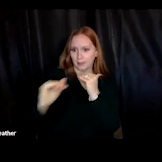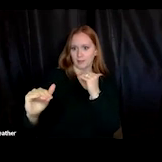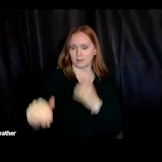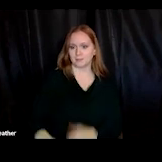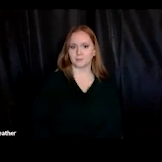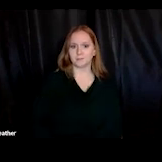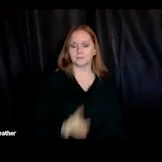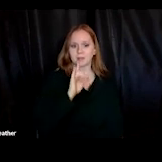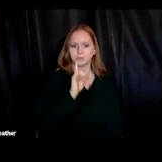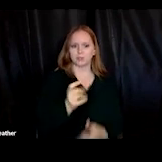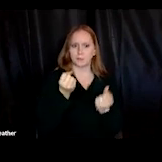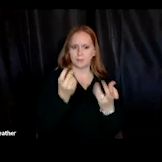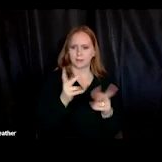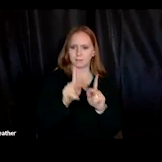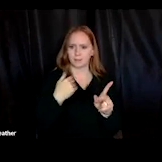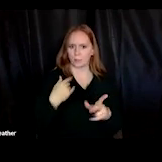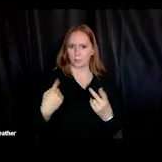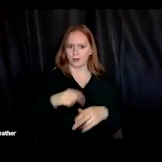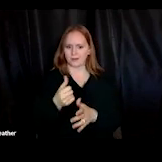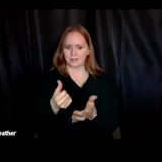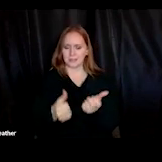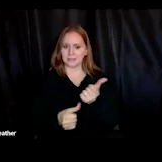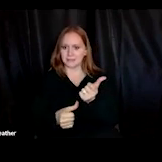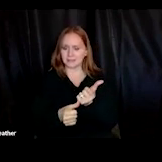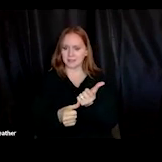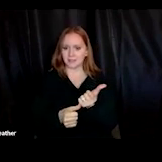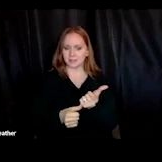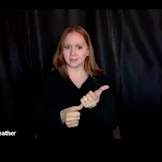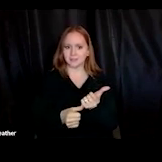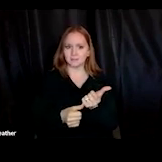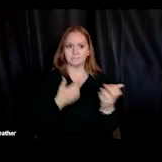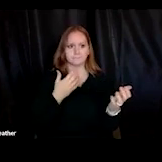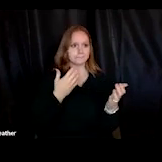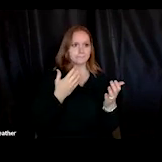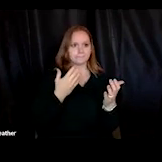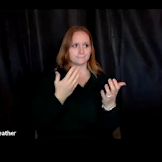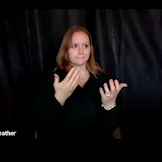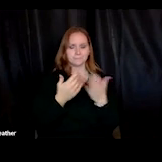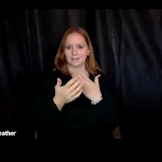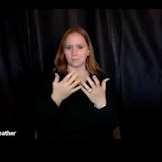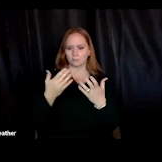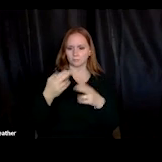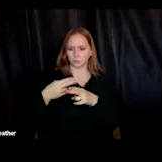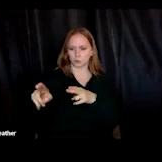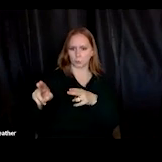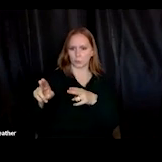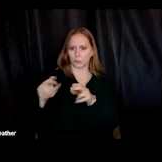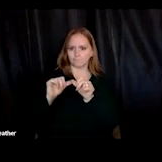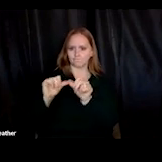that we're assisting or attempting to assist in our systems, even if they, they might have like some sort of short term, you know, income coming in.